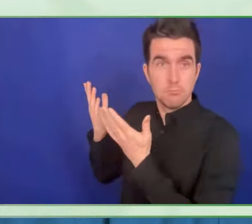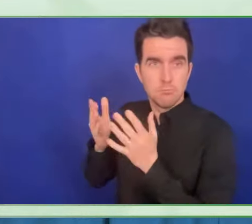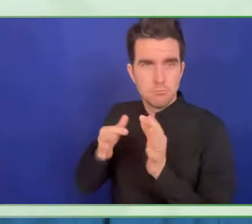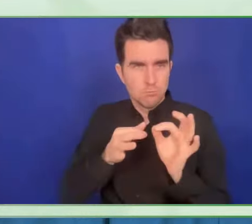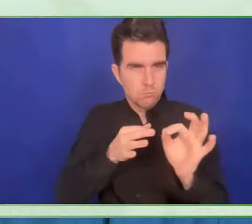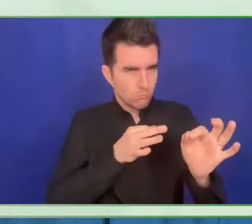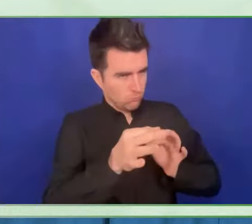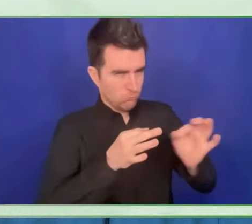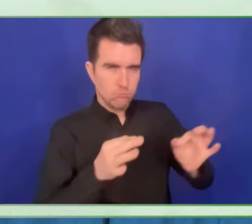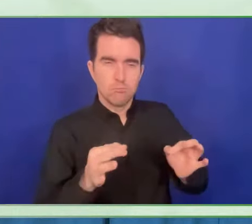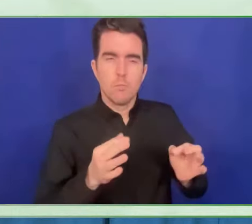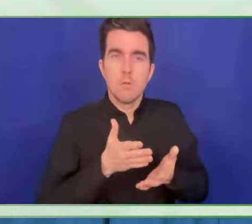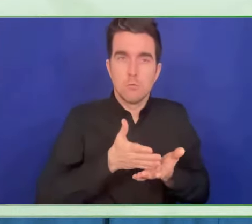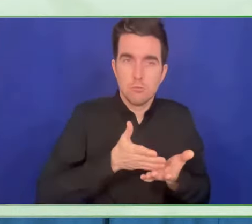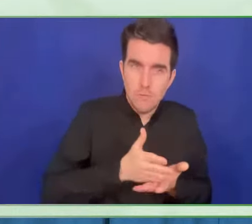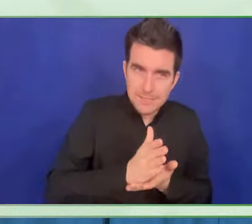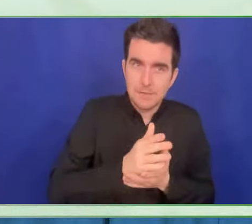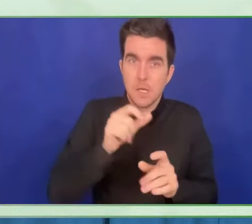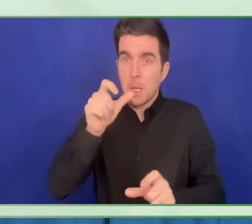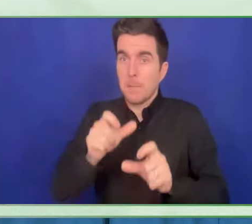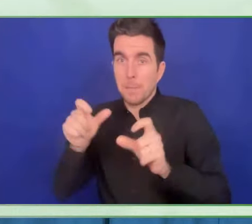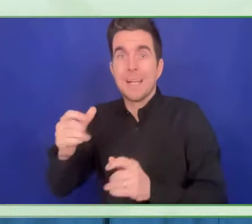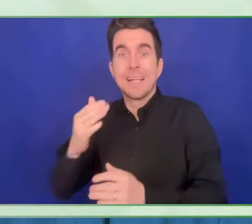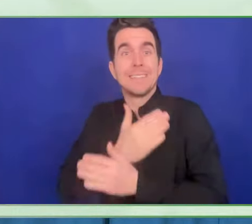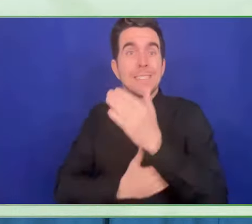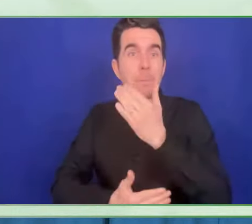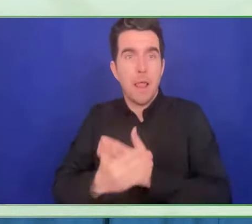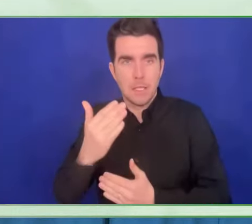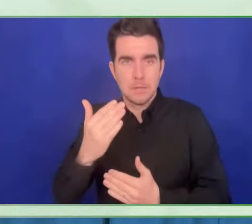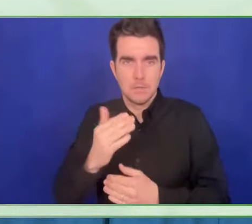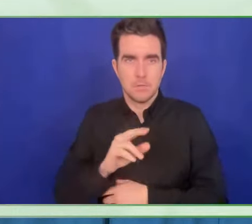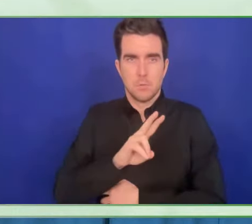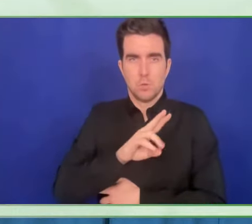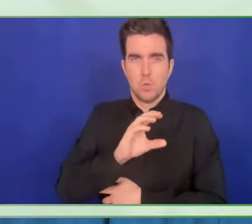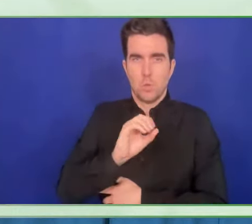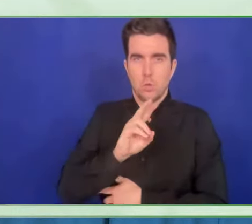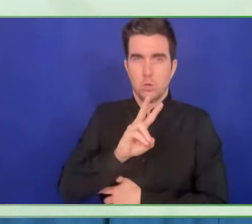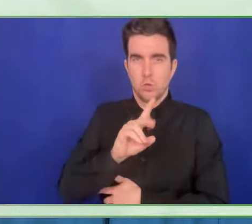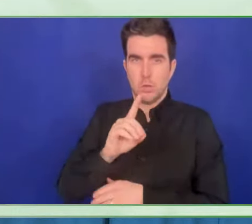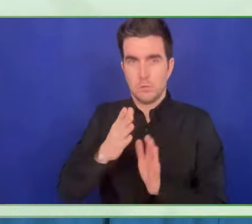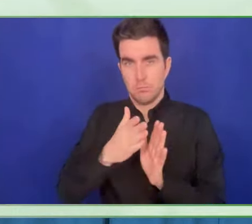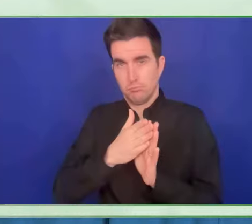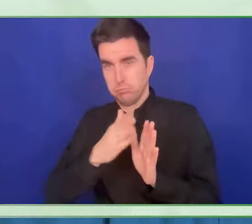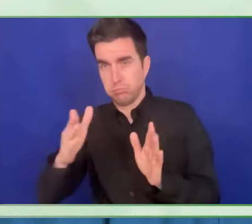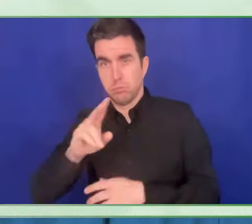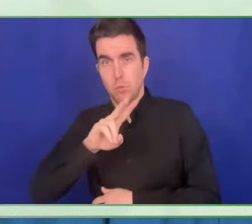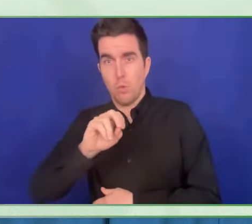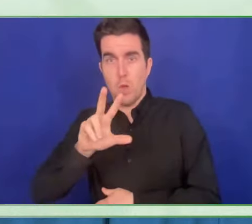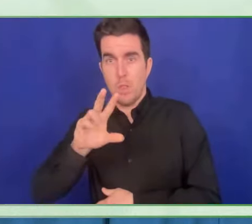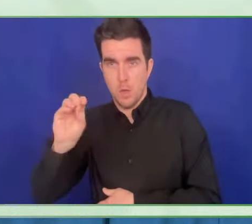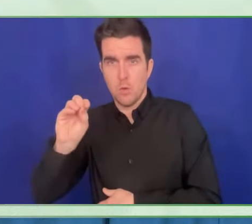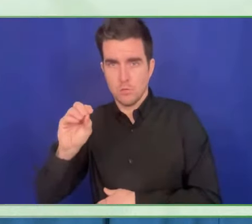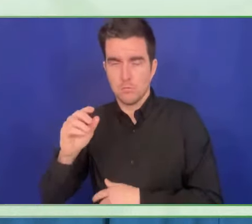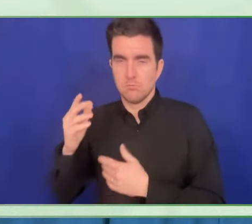With the strategy we aimed on one hand to implement the UN convention